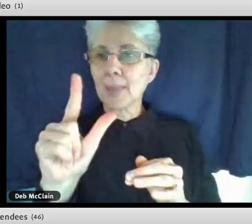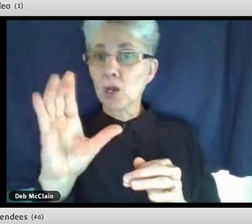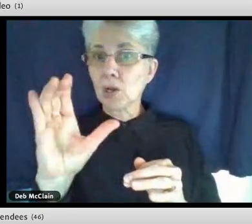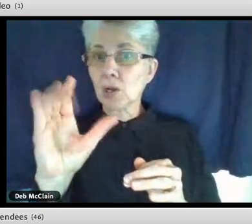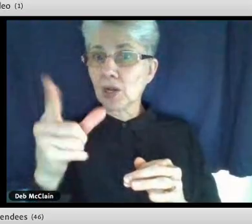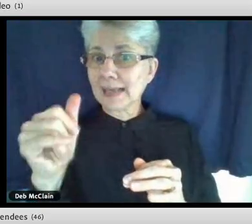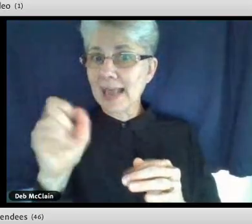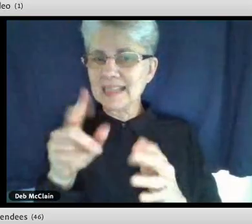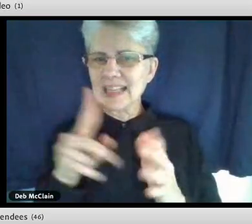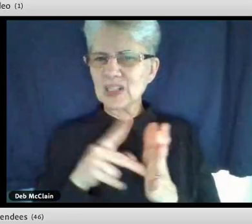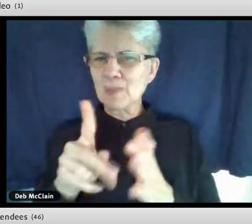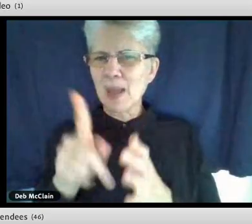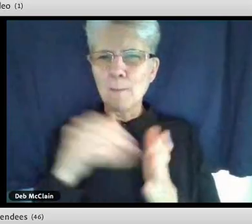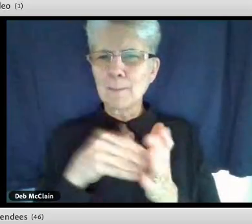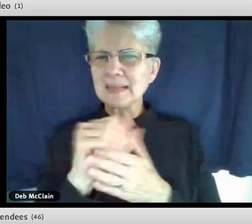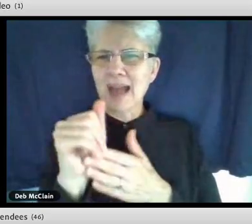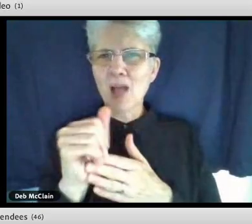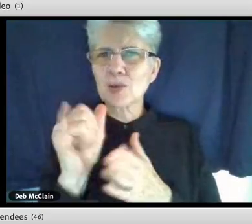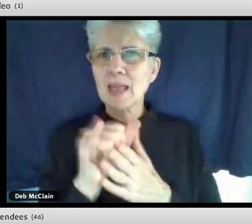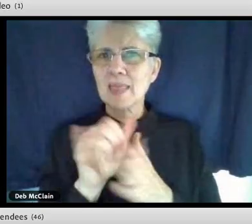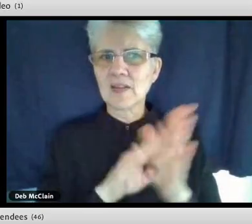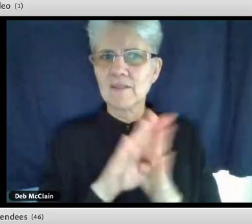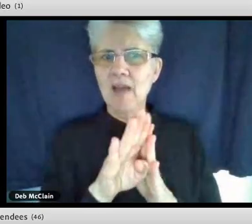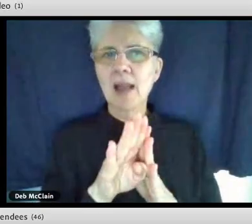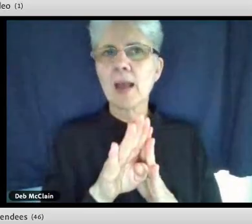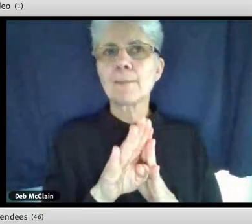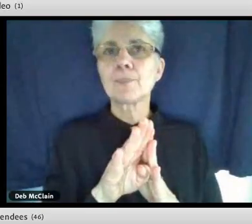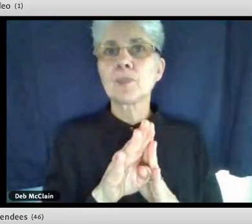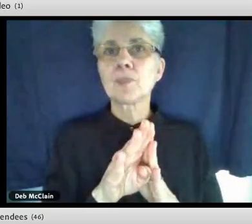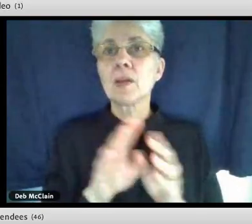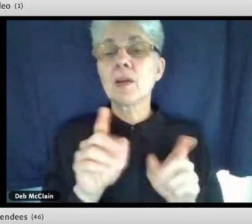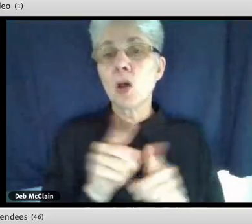and they've developed, and this is also in Pittsburgh, separate from the University of Pittsburgh,